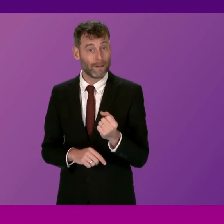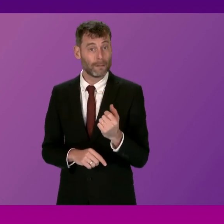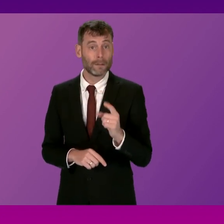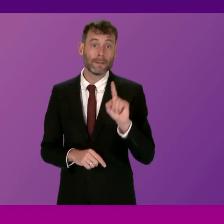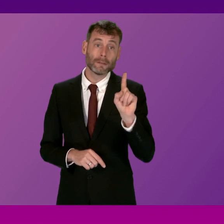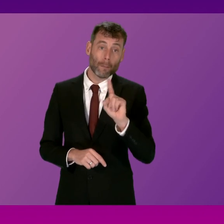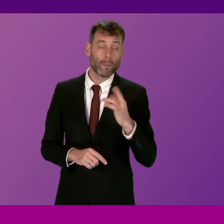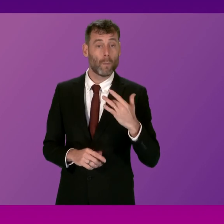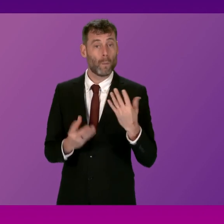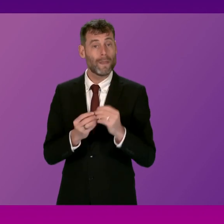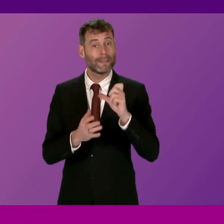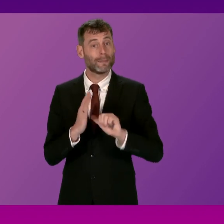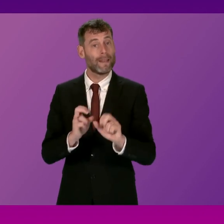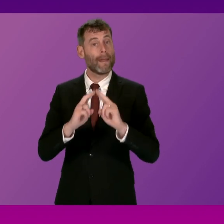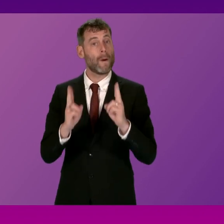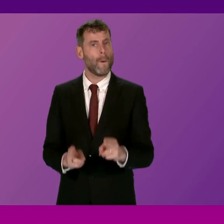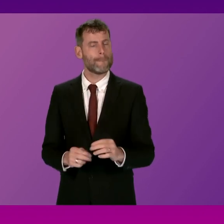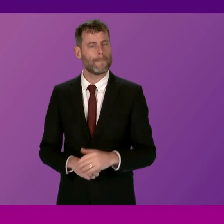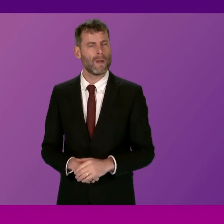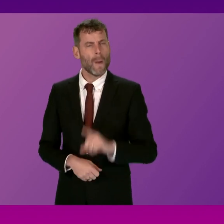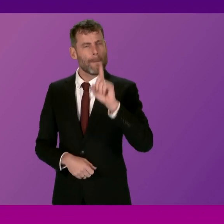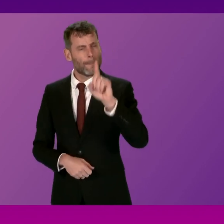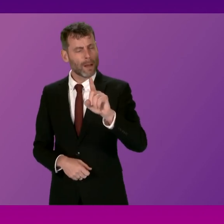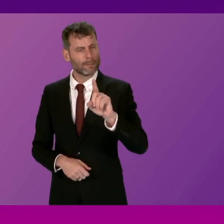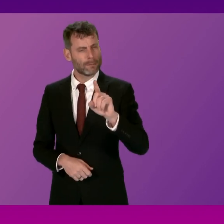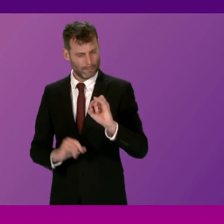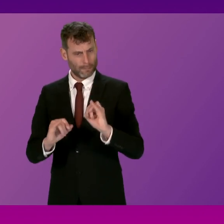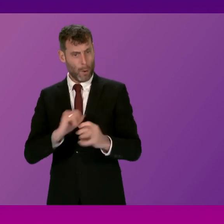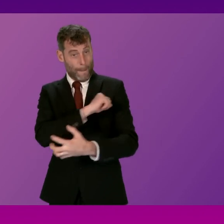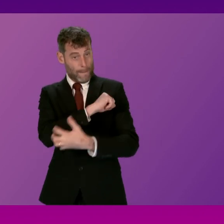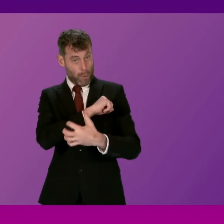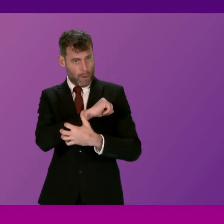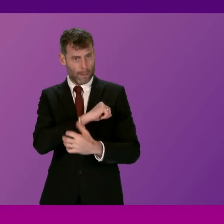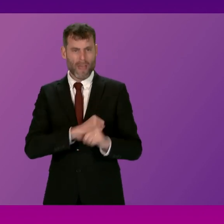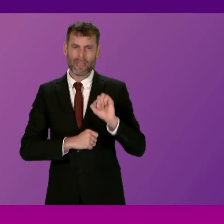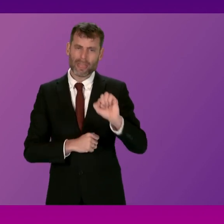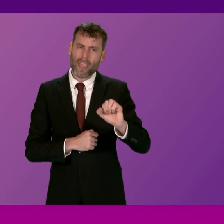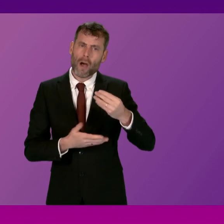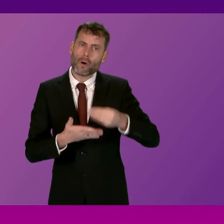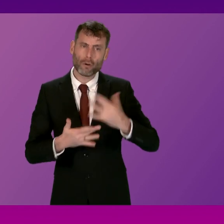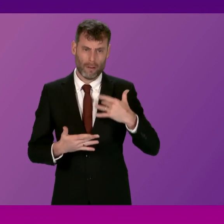For example, due to reliance on assistive technologies, they might have higher fuel bills, higher electricity costs and other essential expenses.